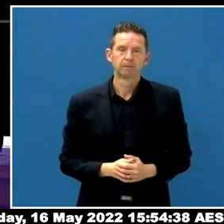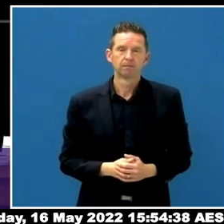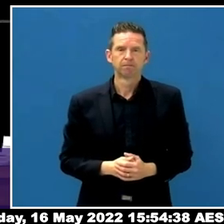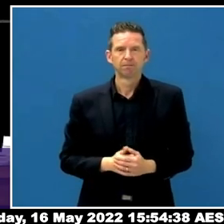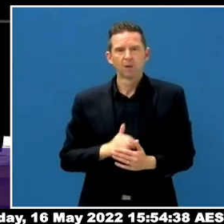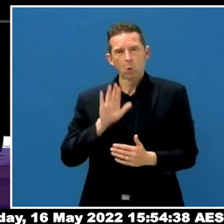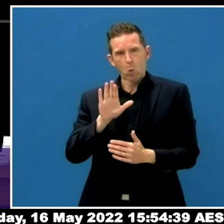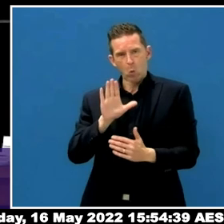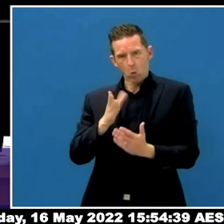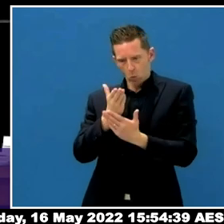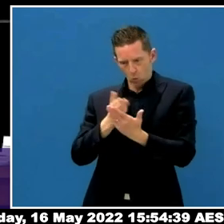knowing what was happening you say: